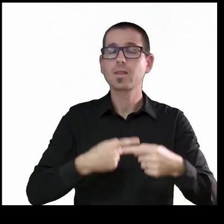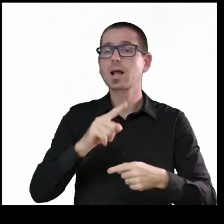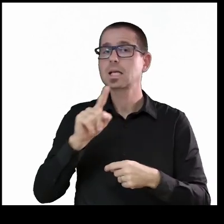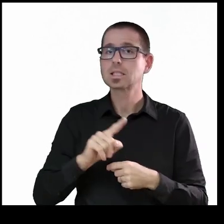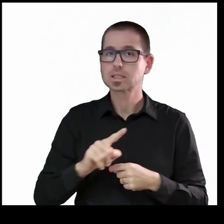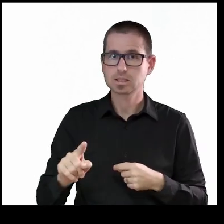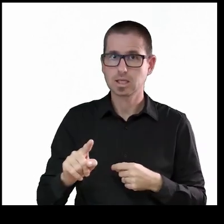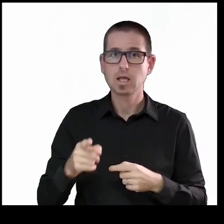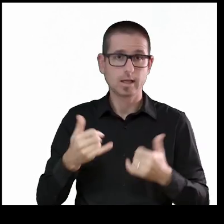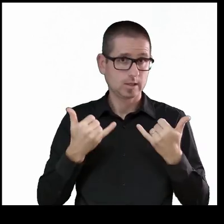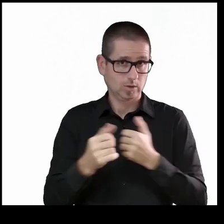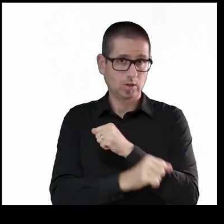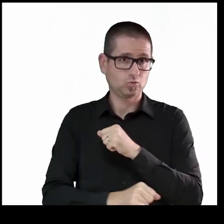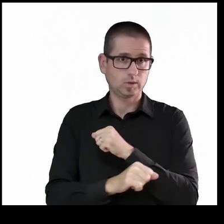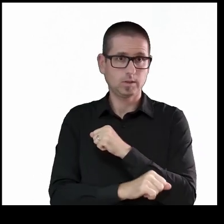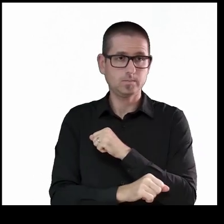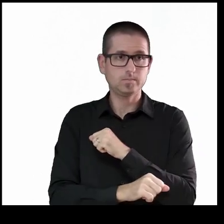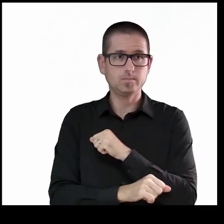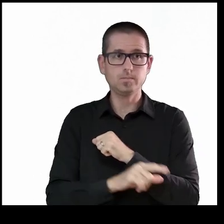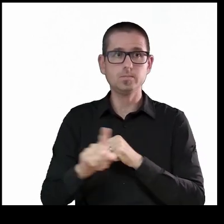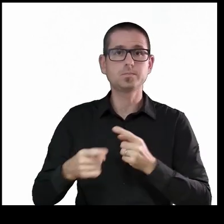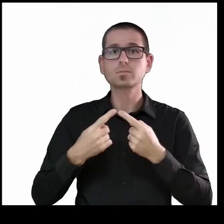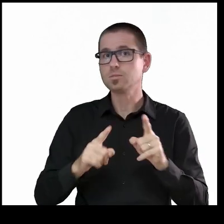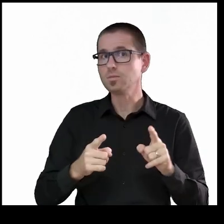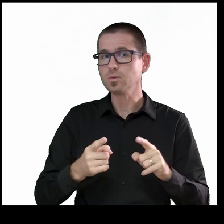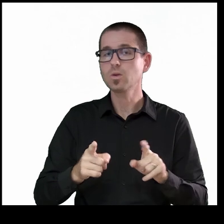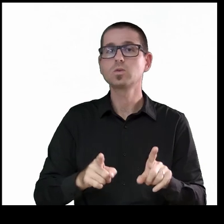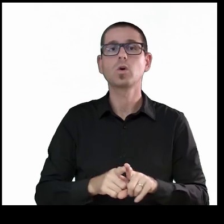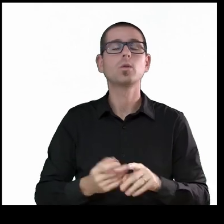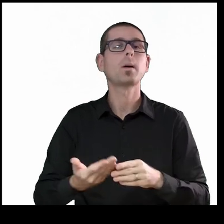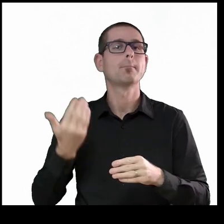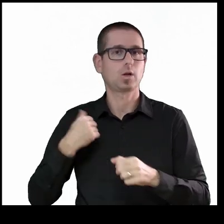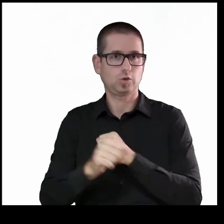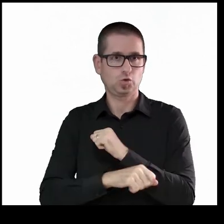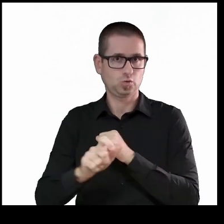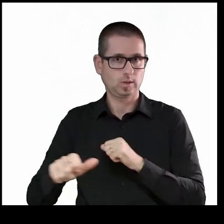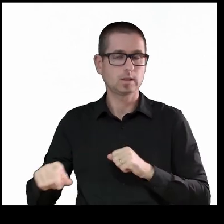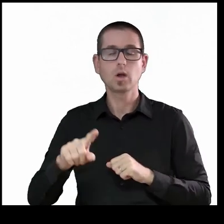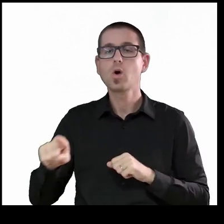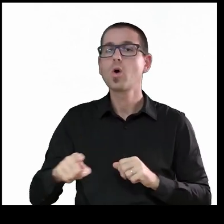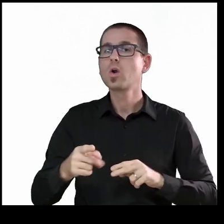Which are now students, they are different from the previous students. They are more. They are digital